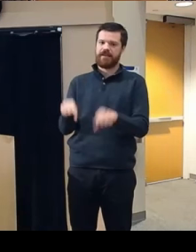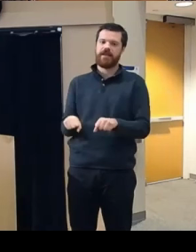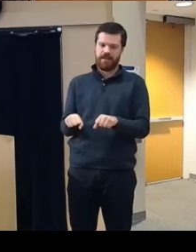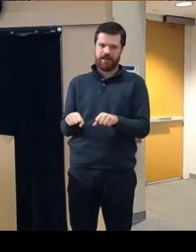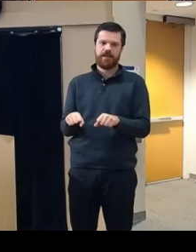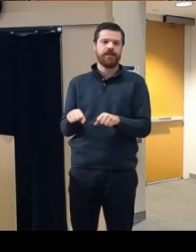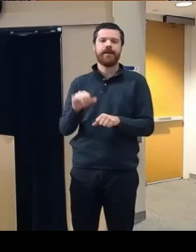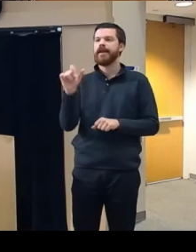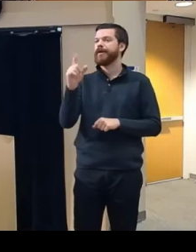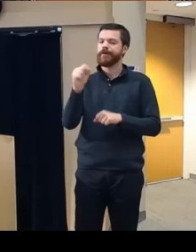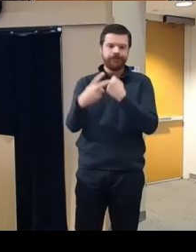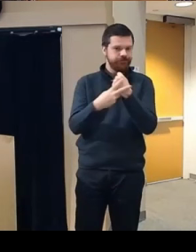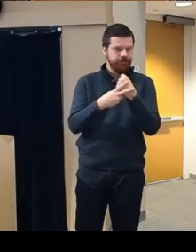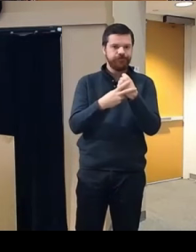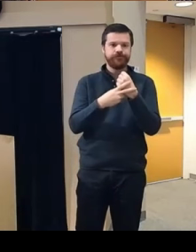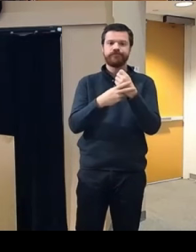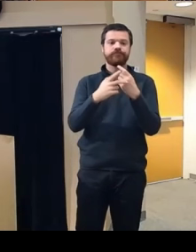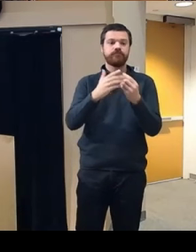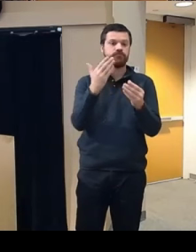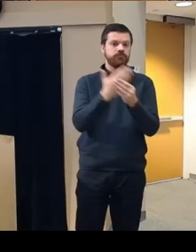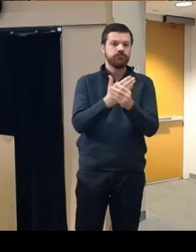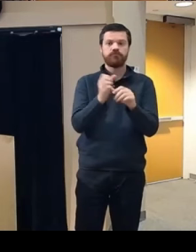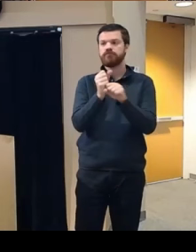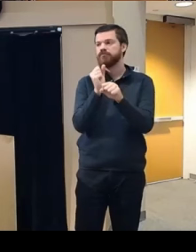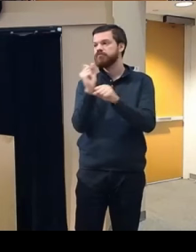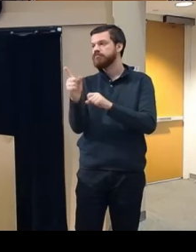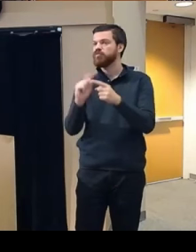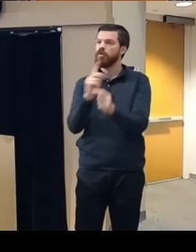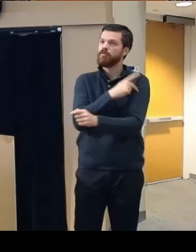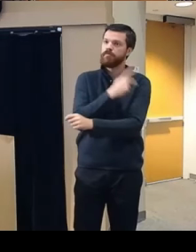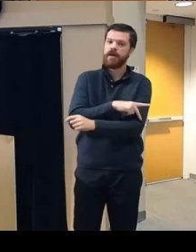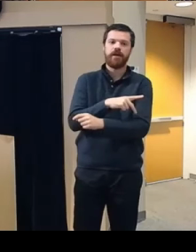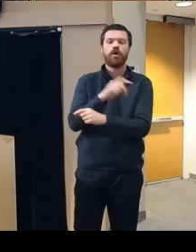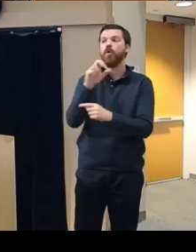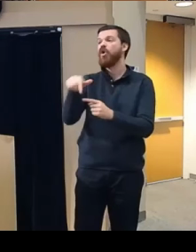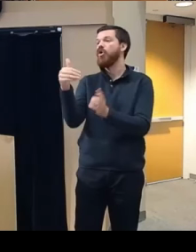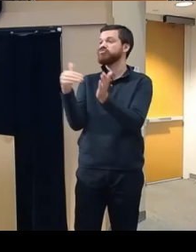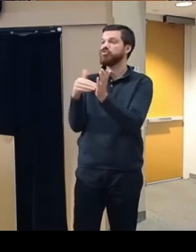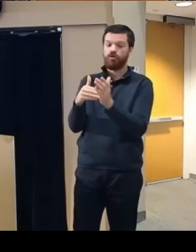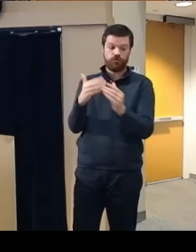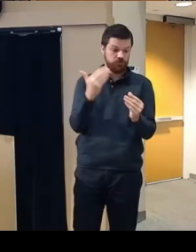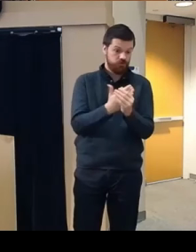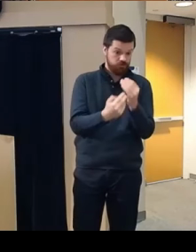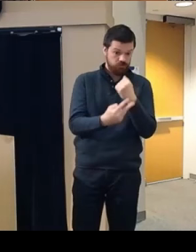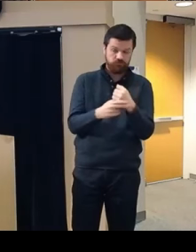could be something that you save and then send to either the patient or other providers outside our